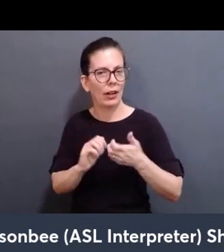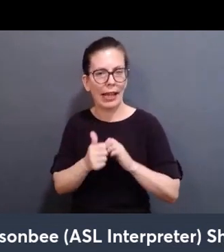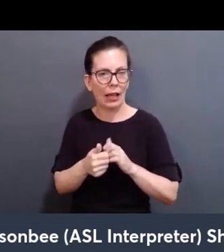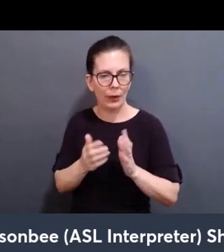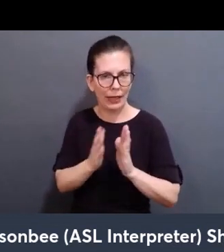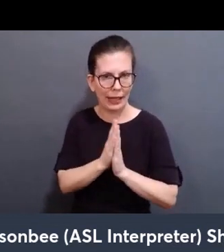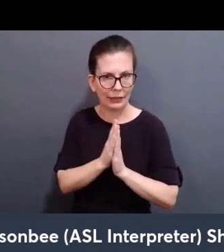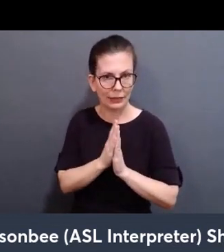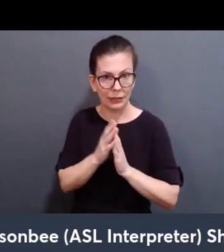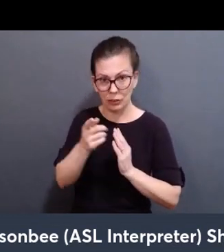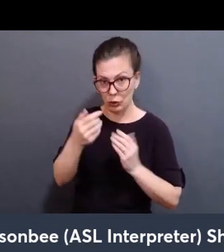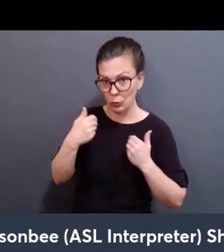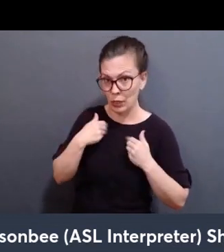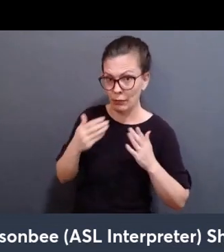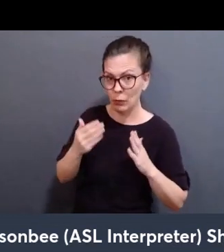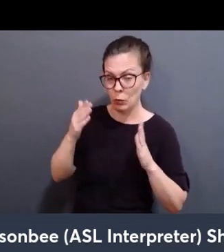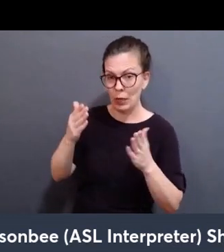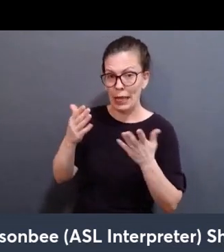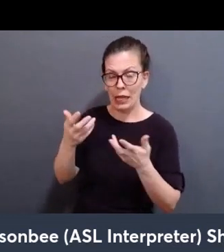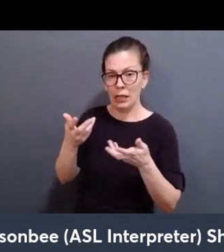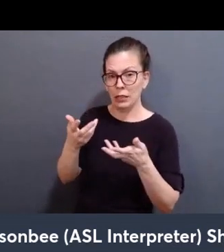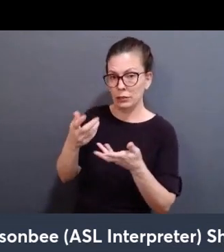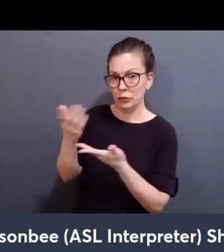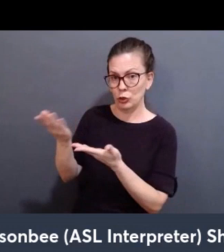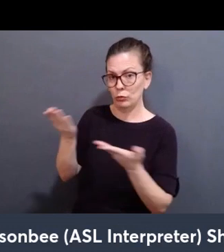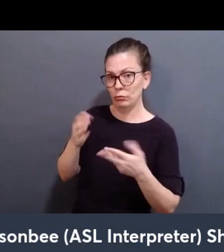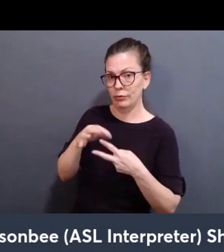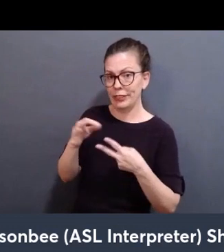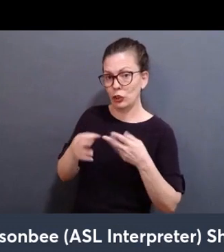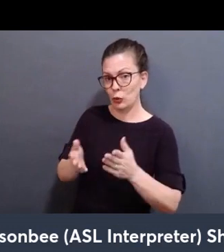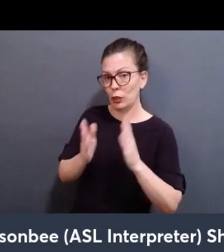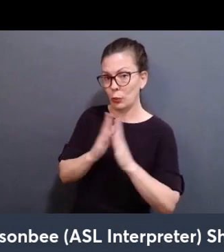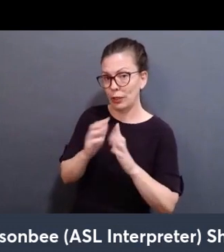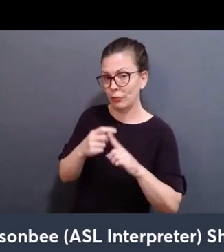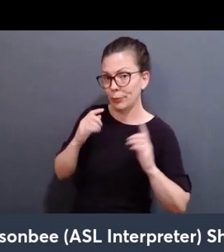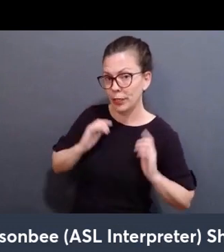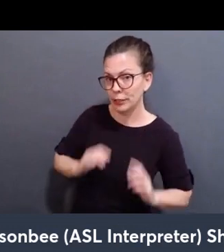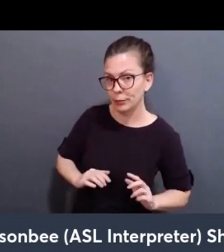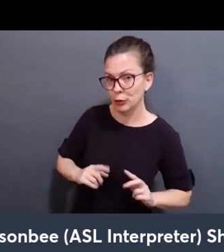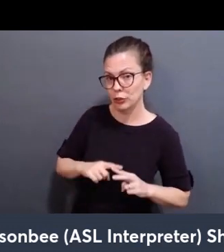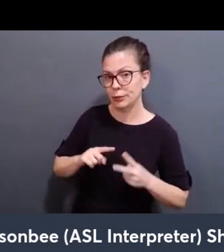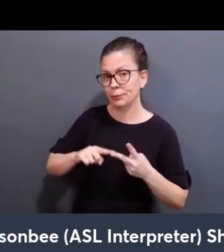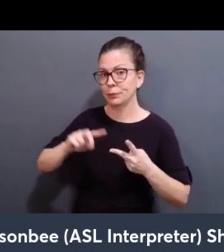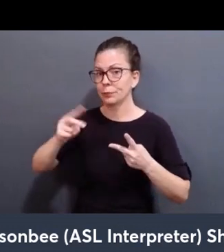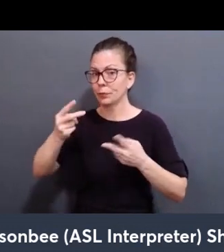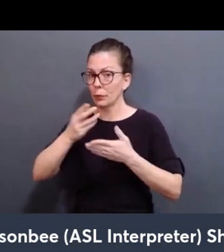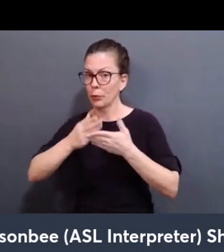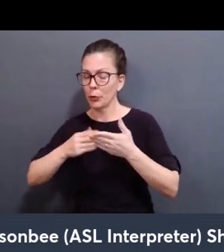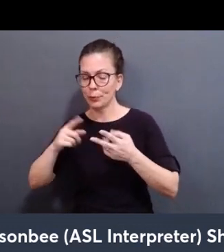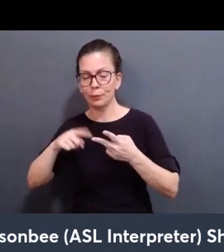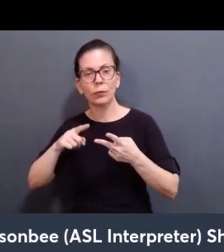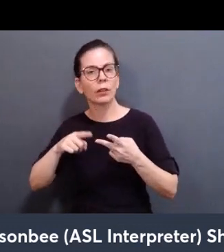Do you have a way of getting feature requests from customers? And number two, what's on your radar?